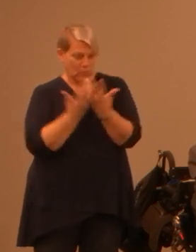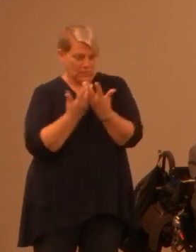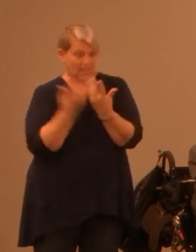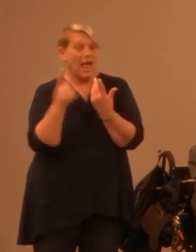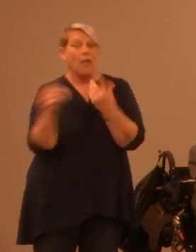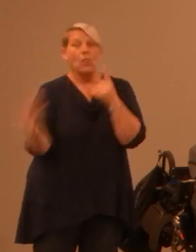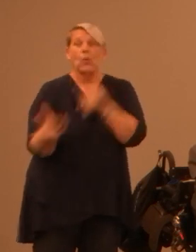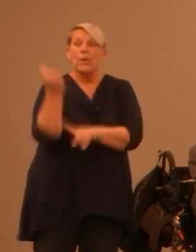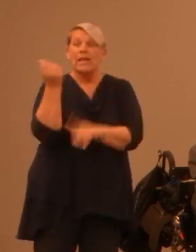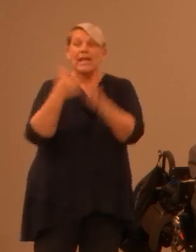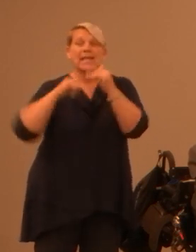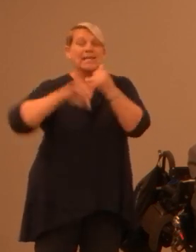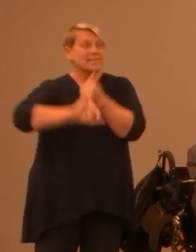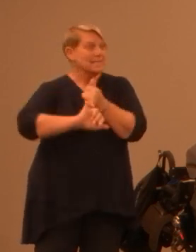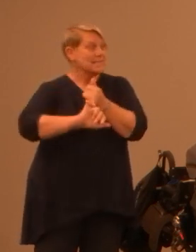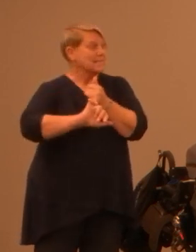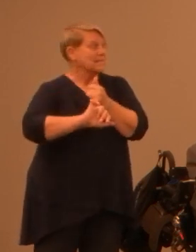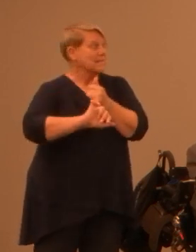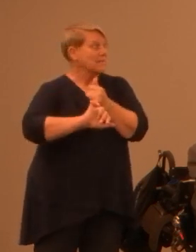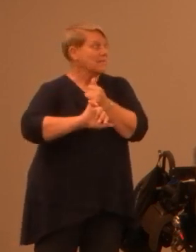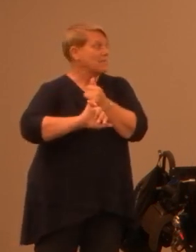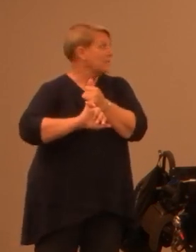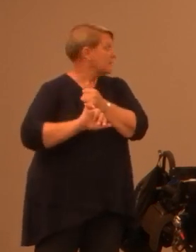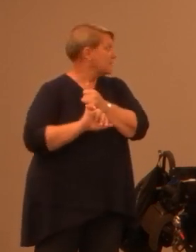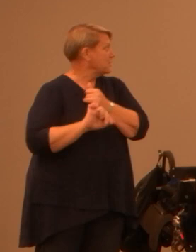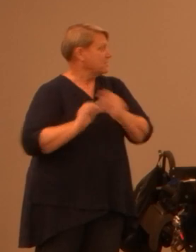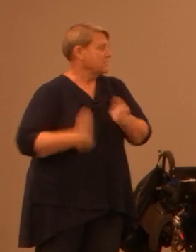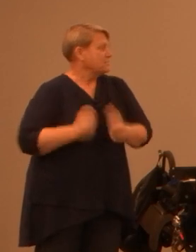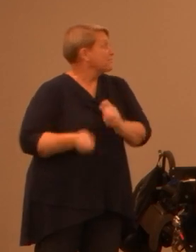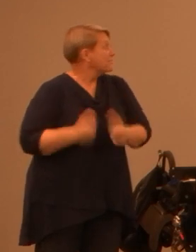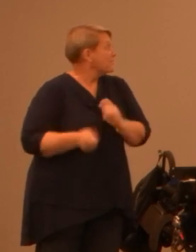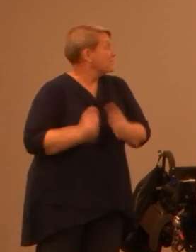winner is One Classroom.